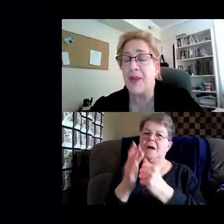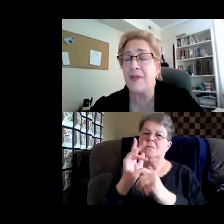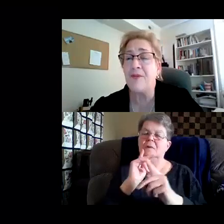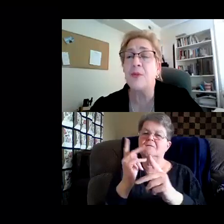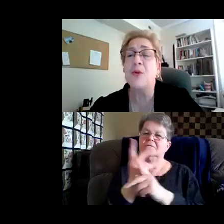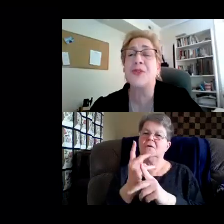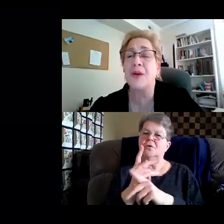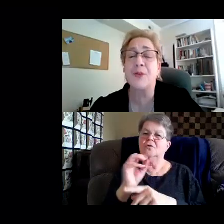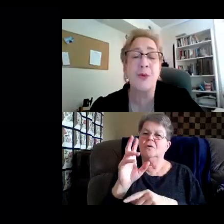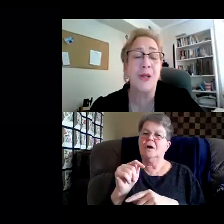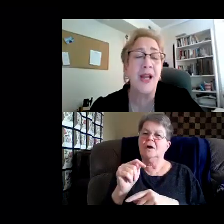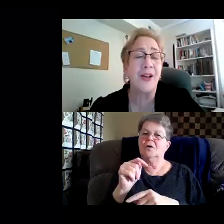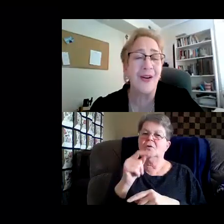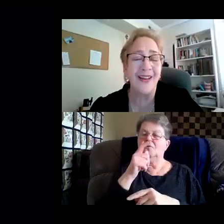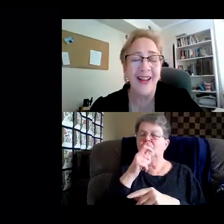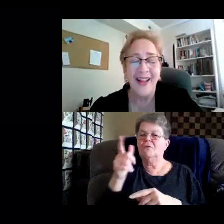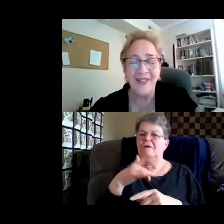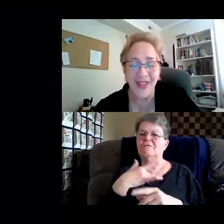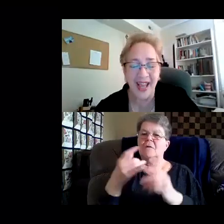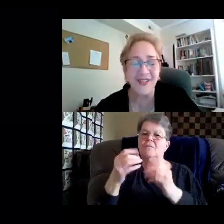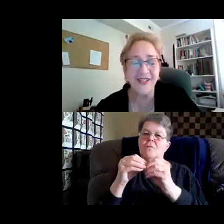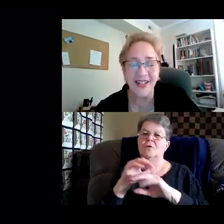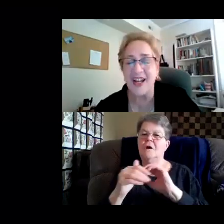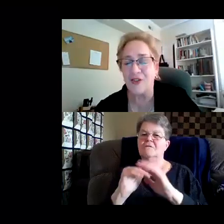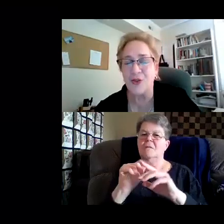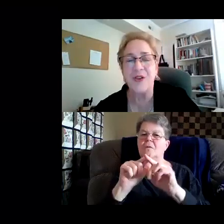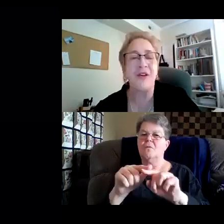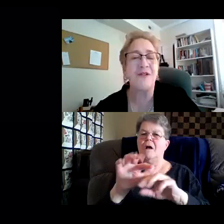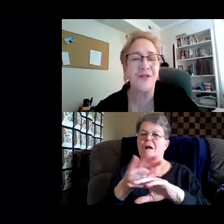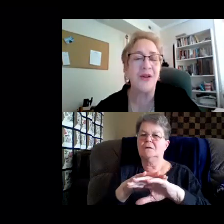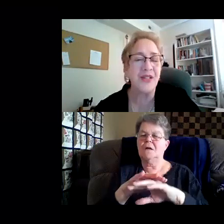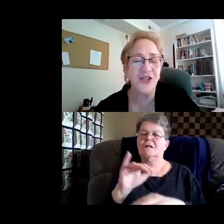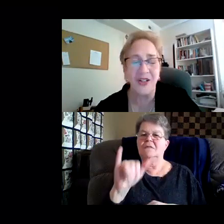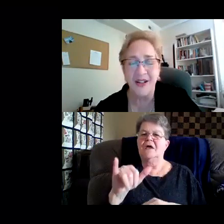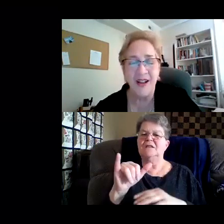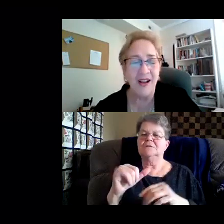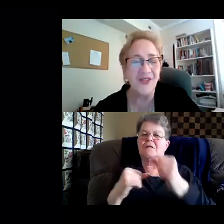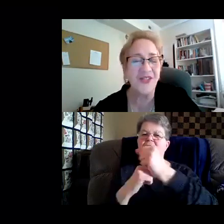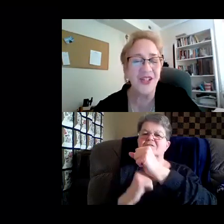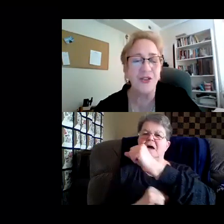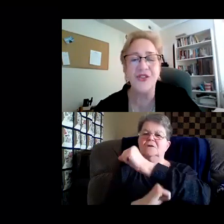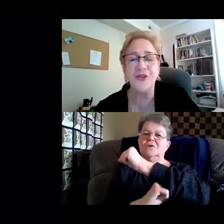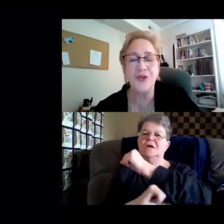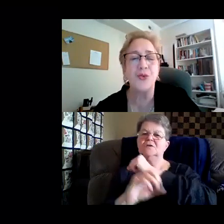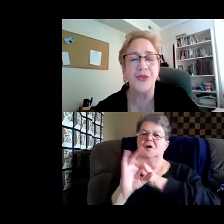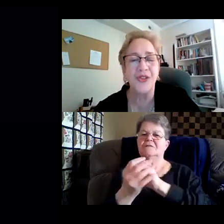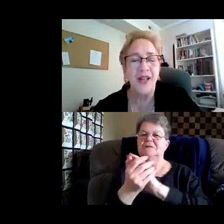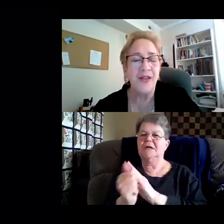that they feel more comfortable relying on, that's like sort of a foundation of skills and tools